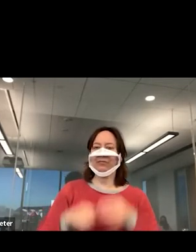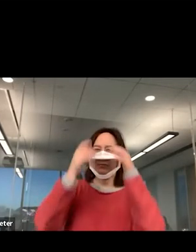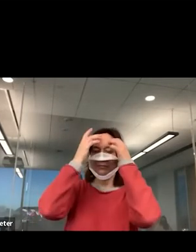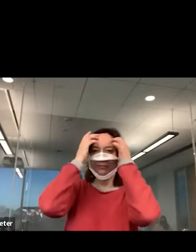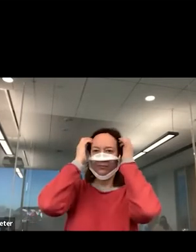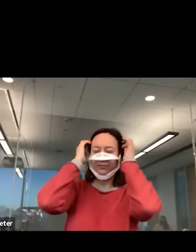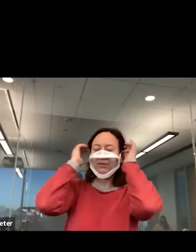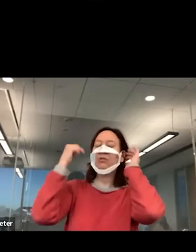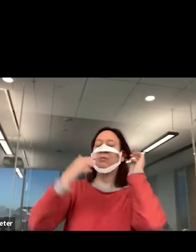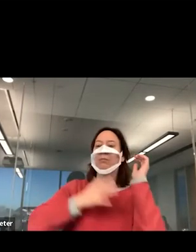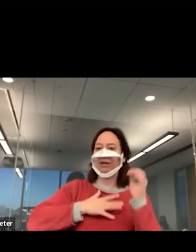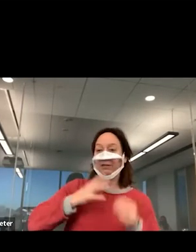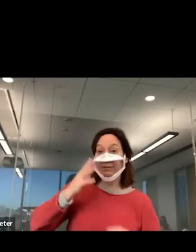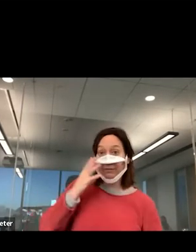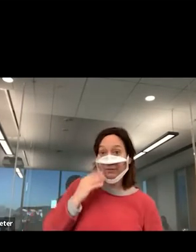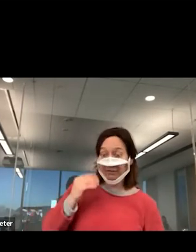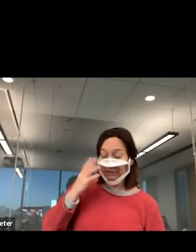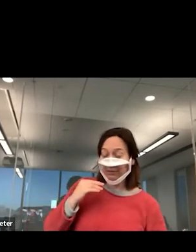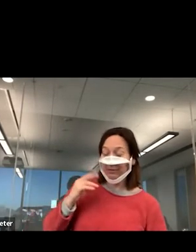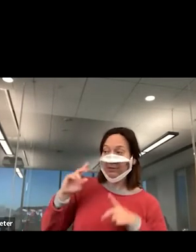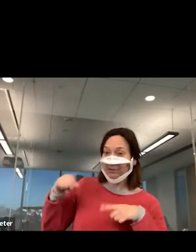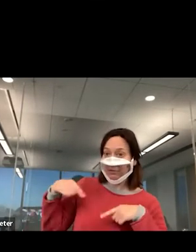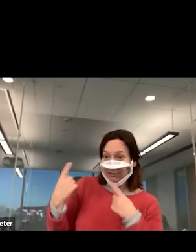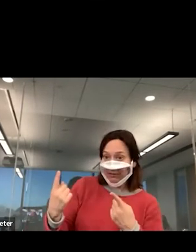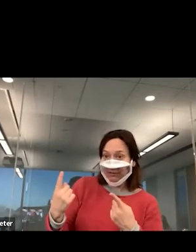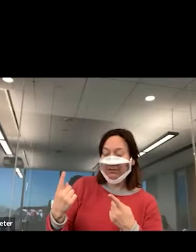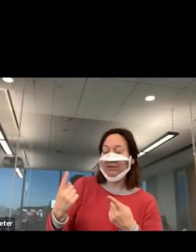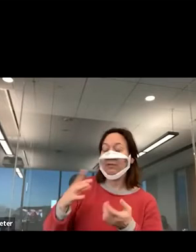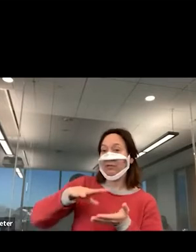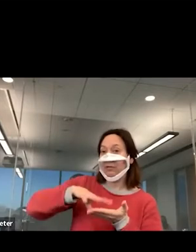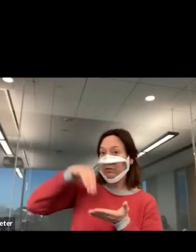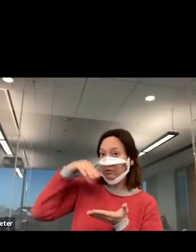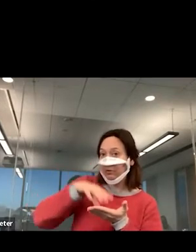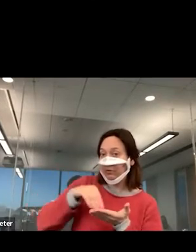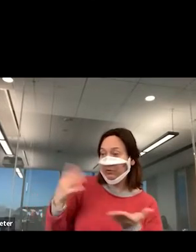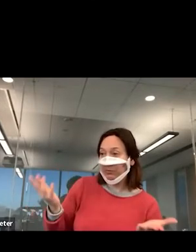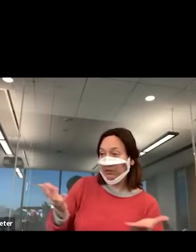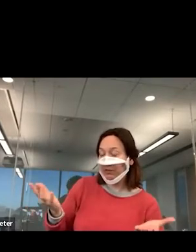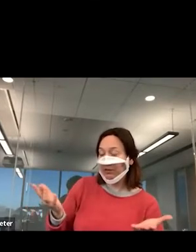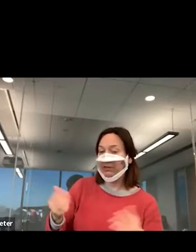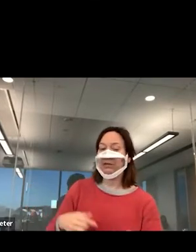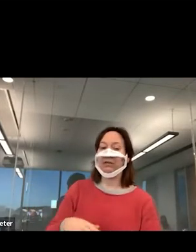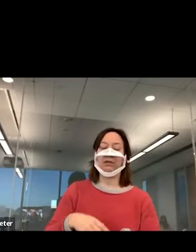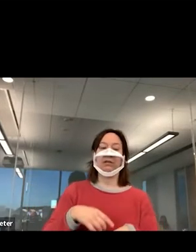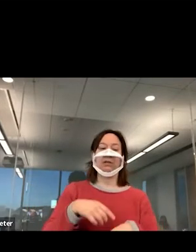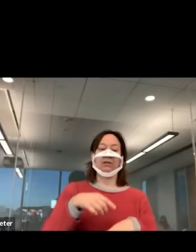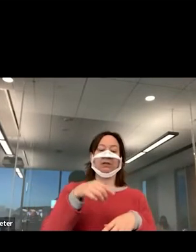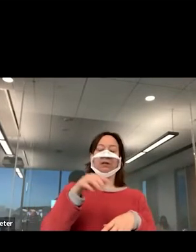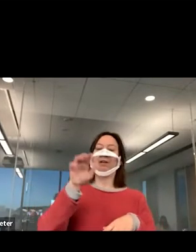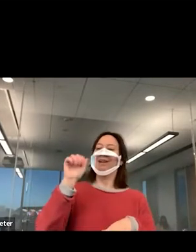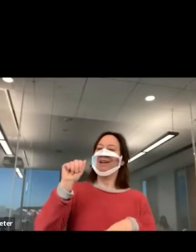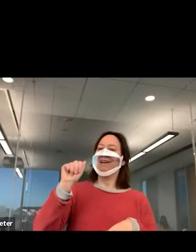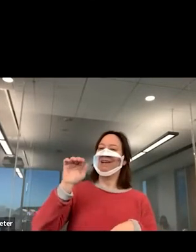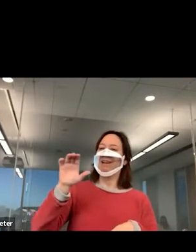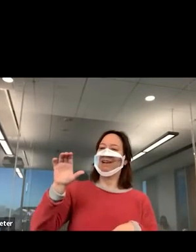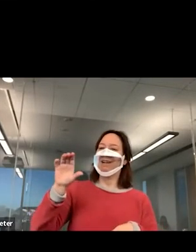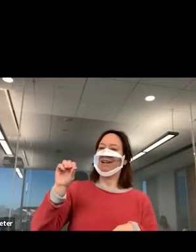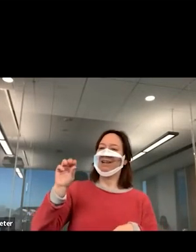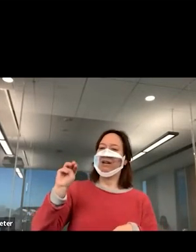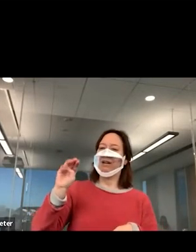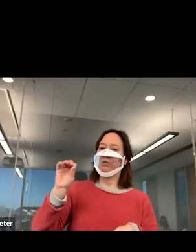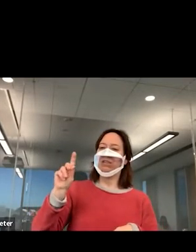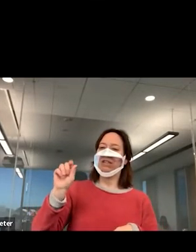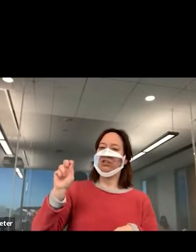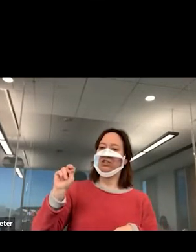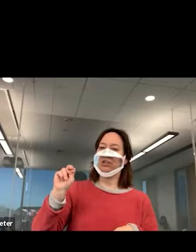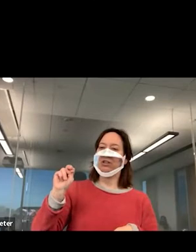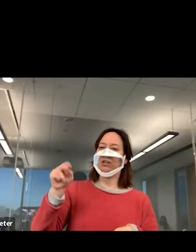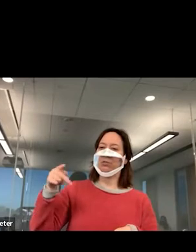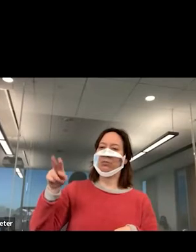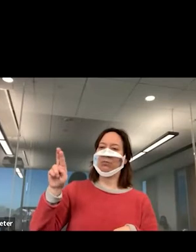the accommodation process the the is is key to retaining somebody and everybody's going to need